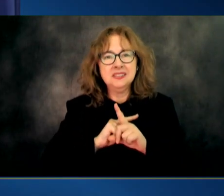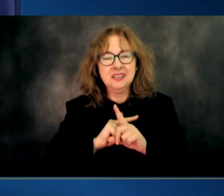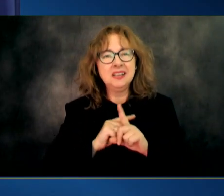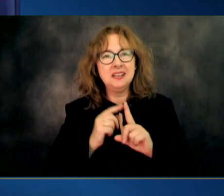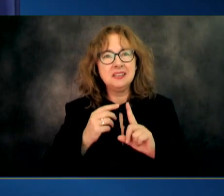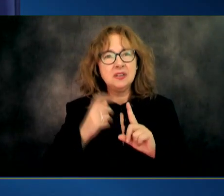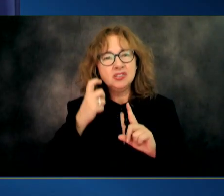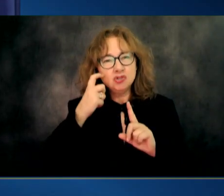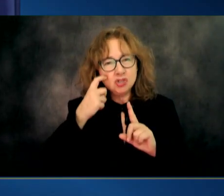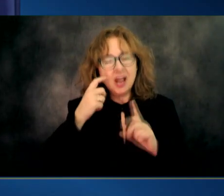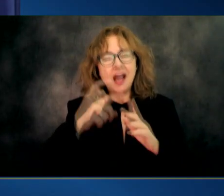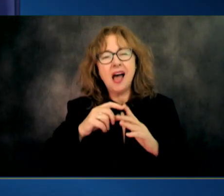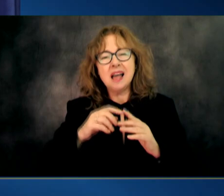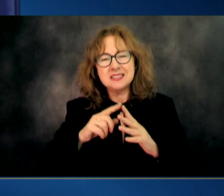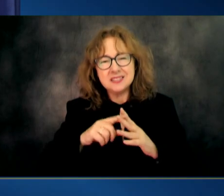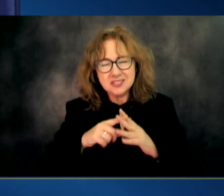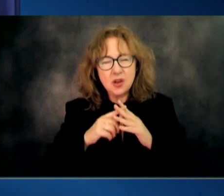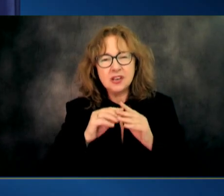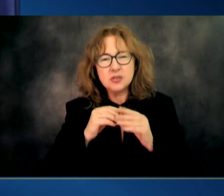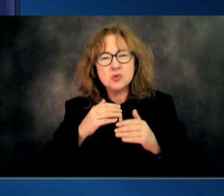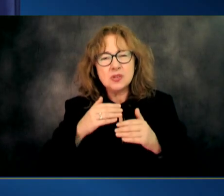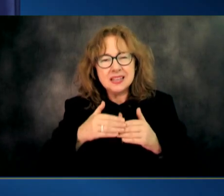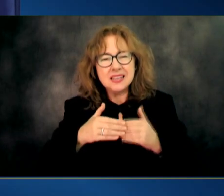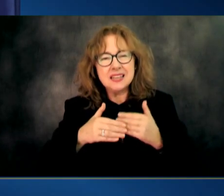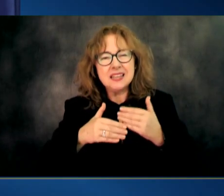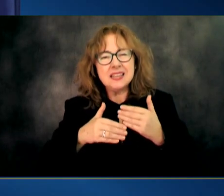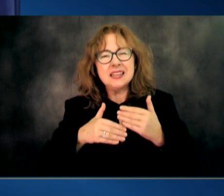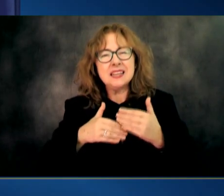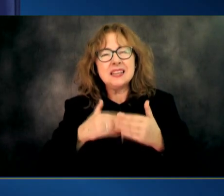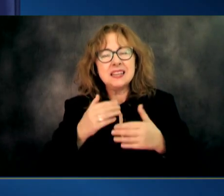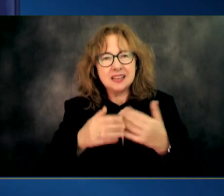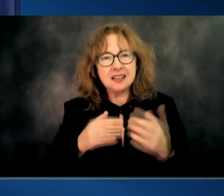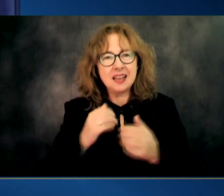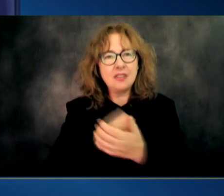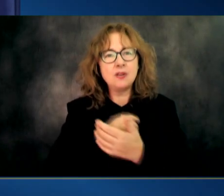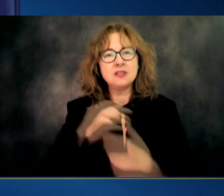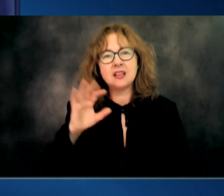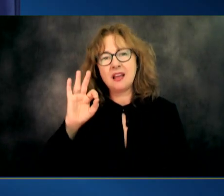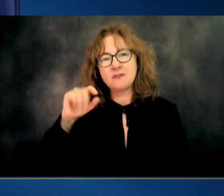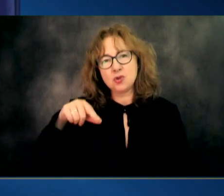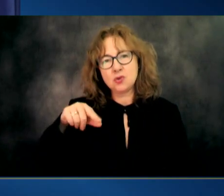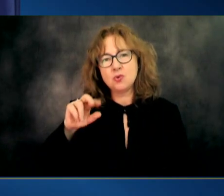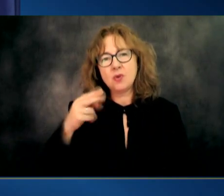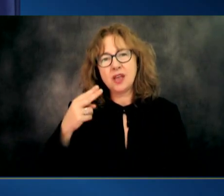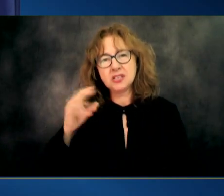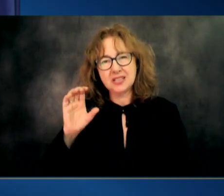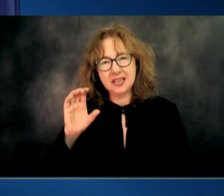get the FQHCs, you know, they're officially grantees through the department. And so,